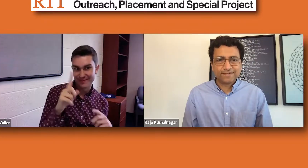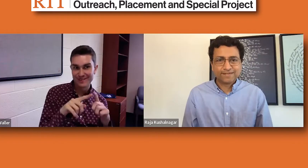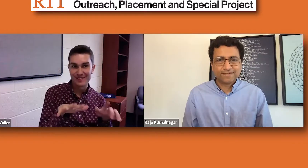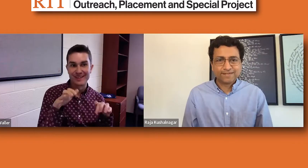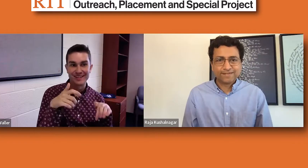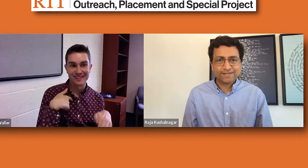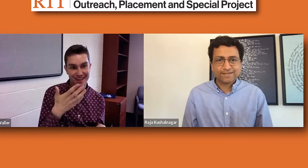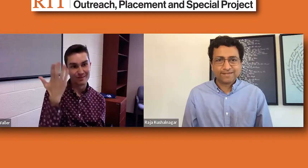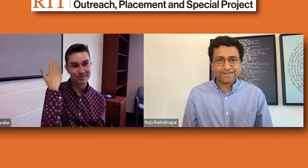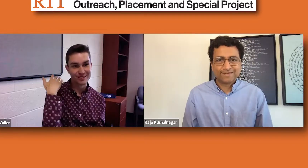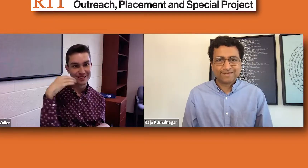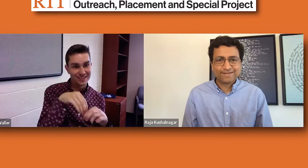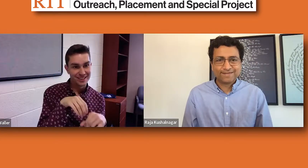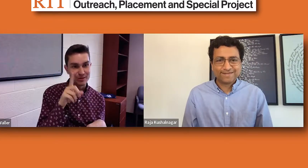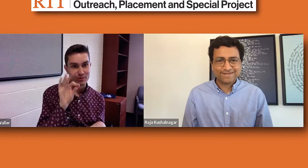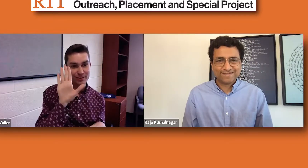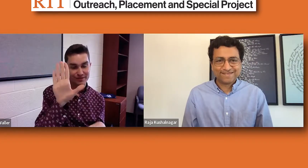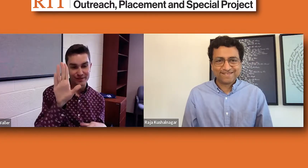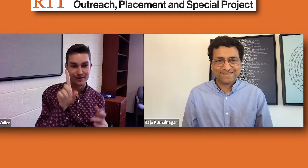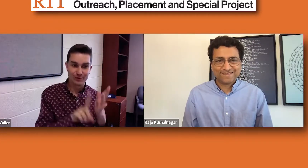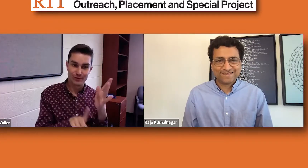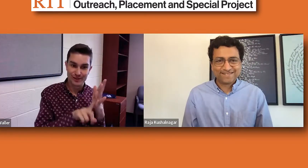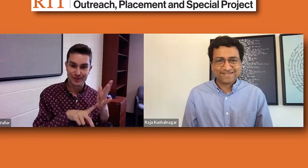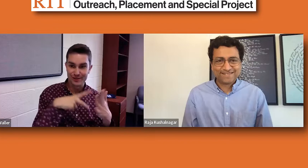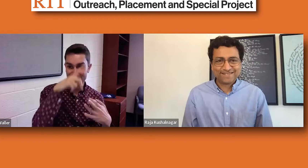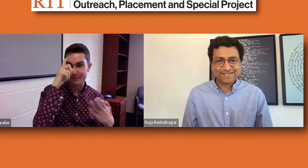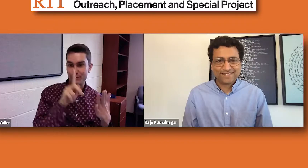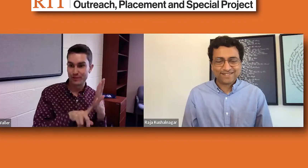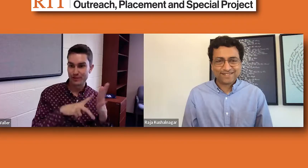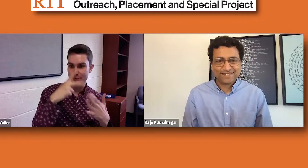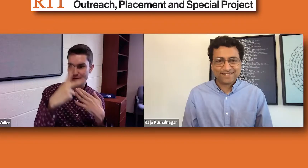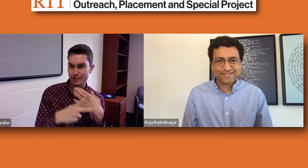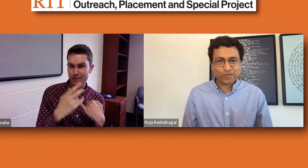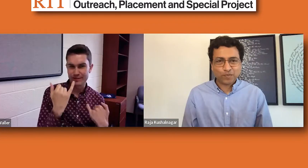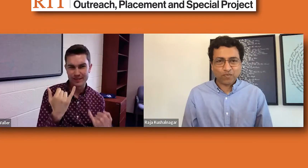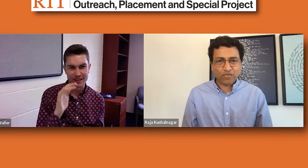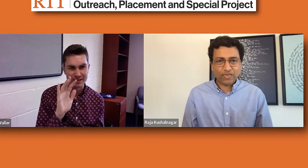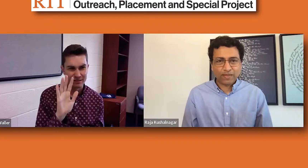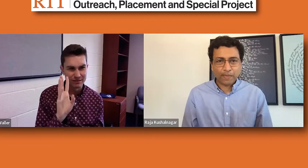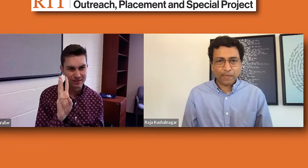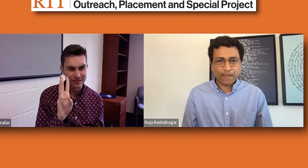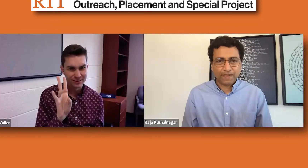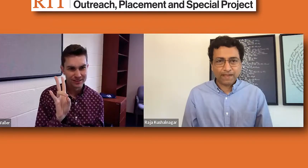So I know a little bit about your program to disclose to the audience. They used to be involved in the summer